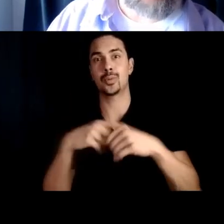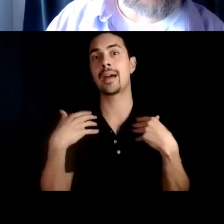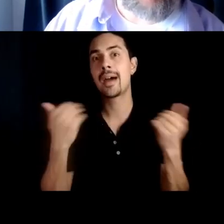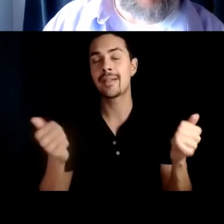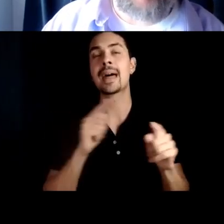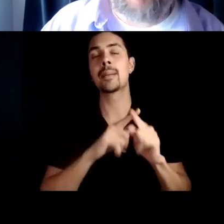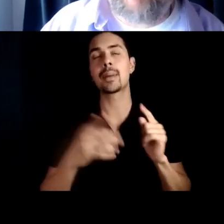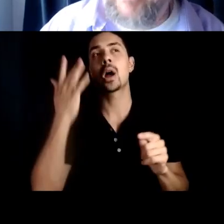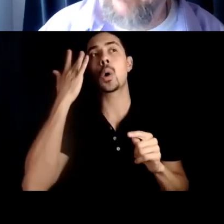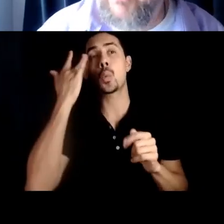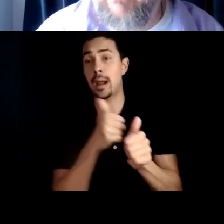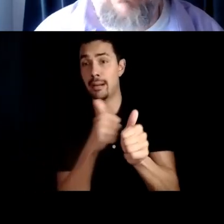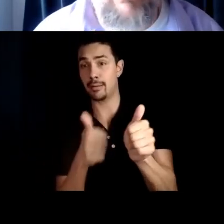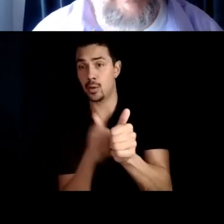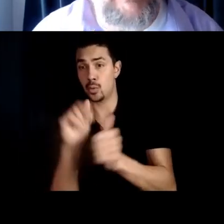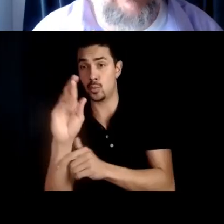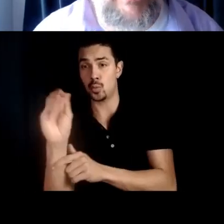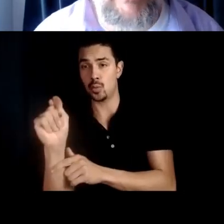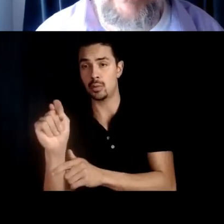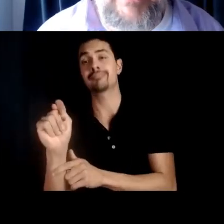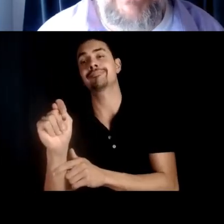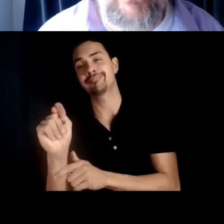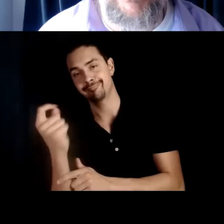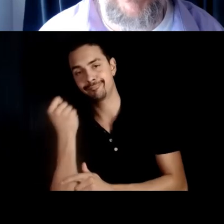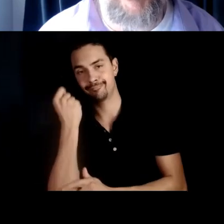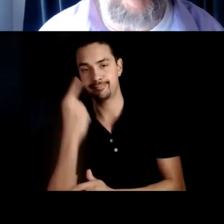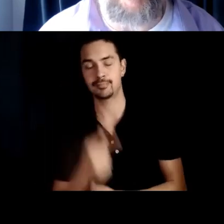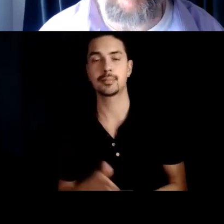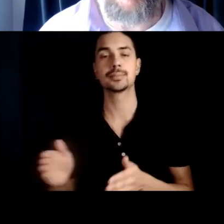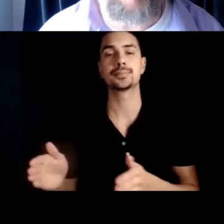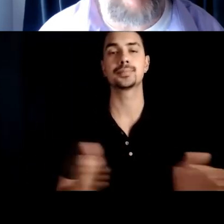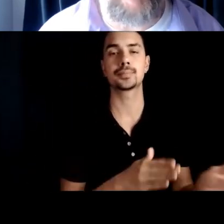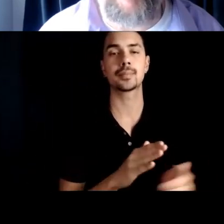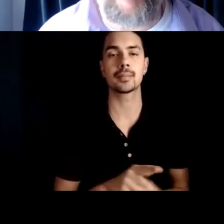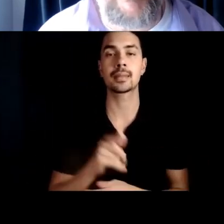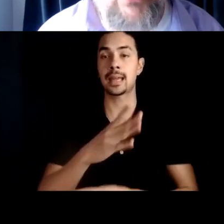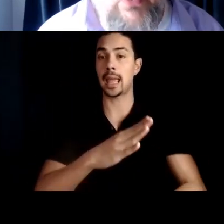So let's talk a little bit about what things are like in today's world. So, you know, although the majority